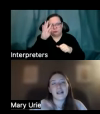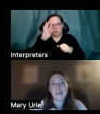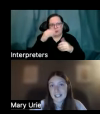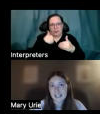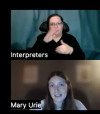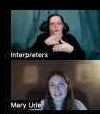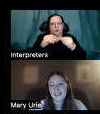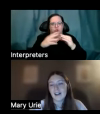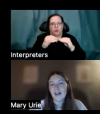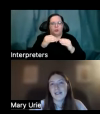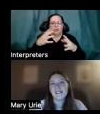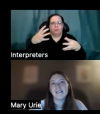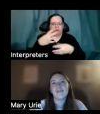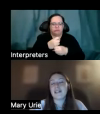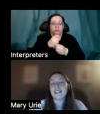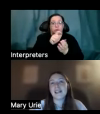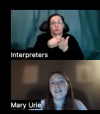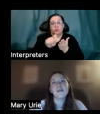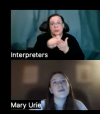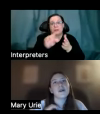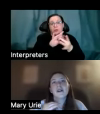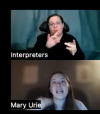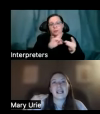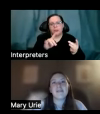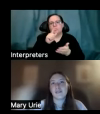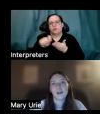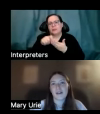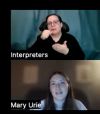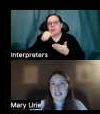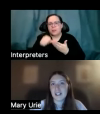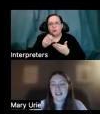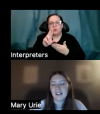a written comment, I've written letter or a verbal conversation.